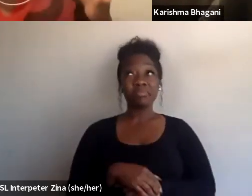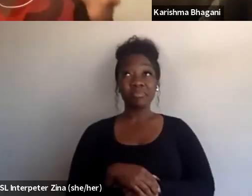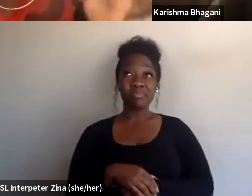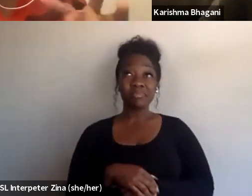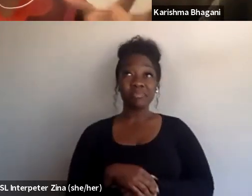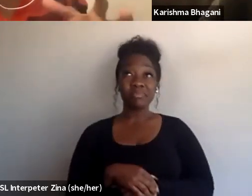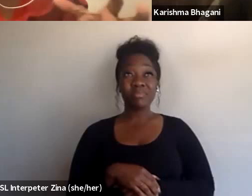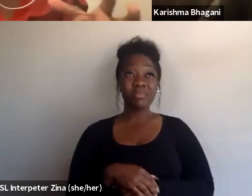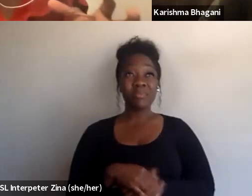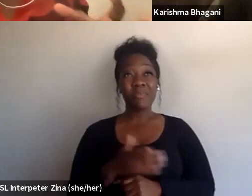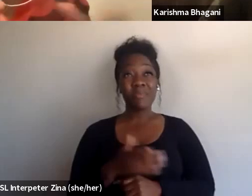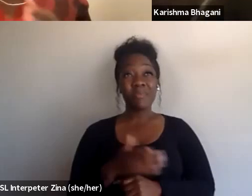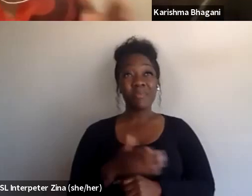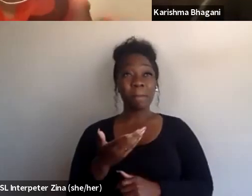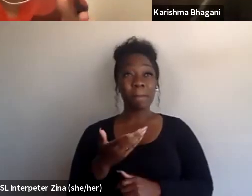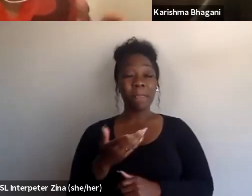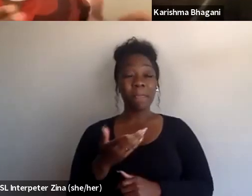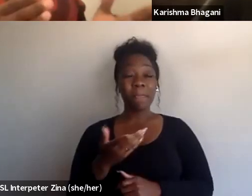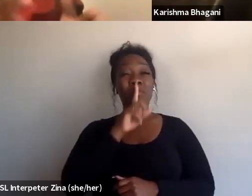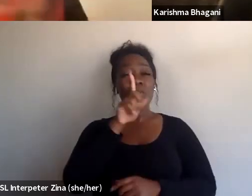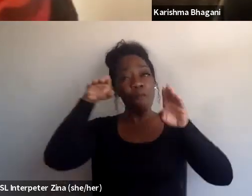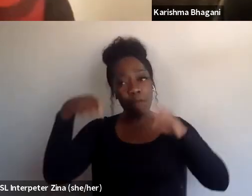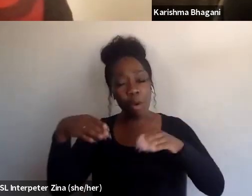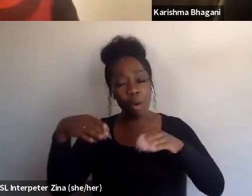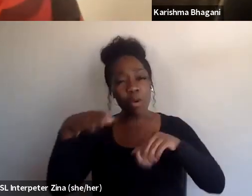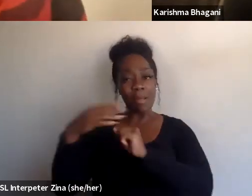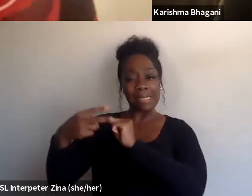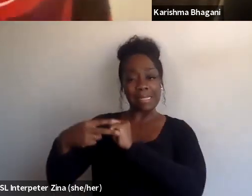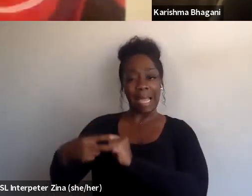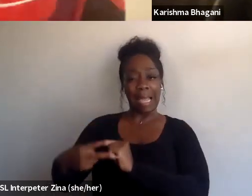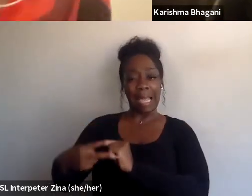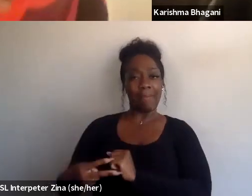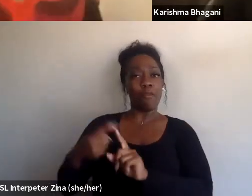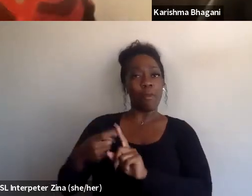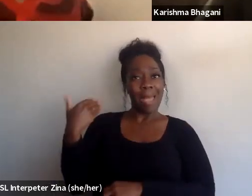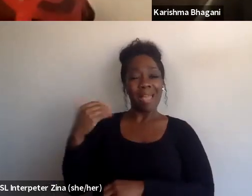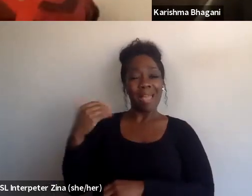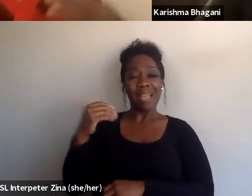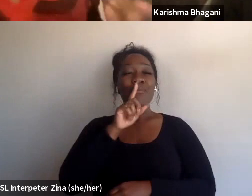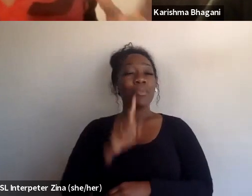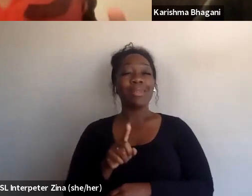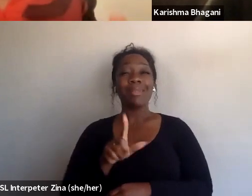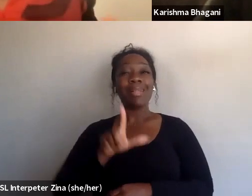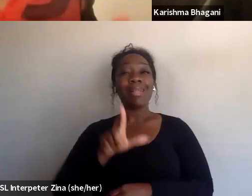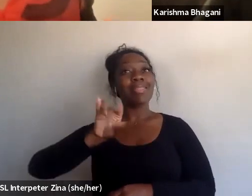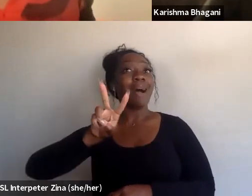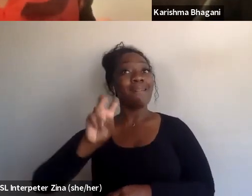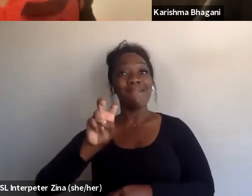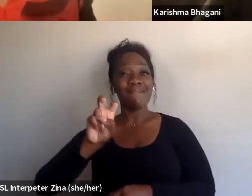at archiving and not necessarily a live experience. So I didn't showcase it to a Zoom audience at all.